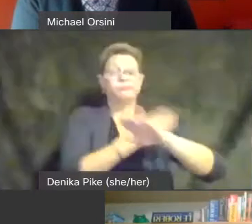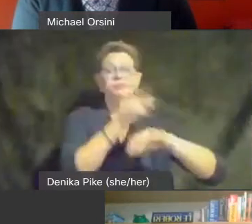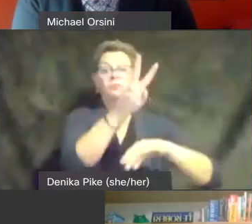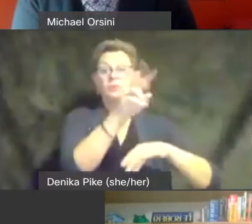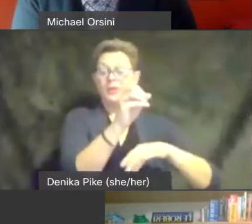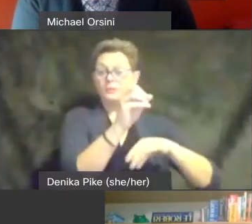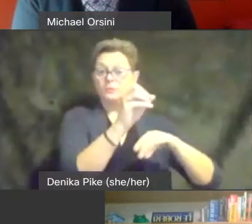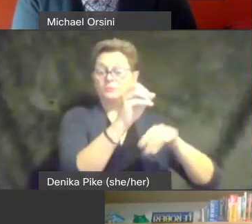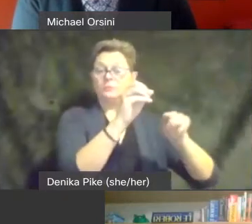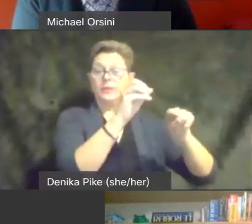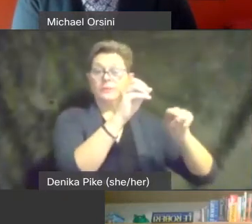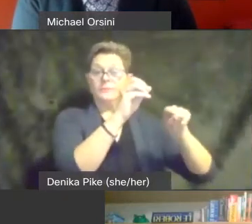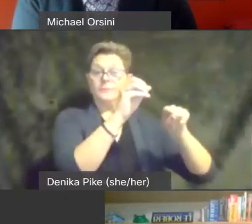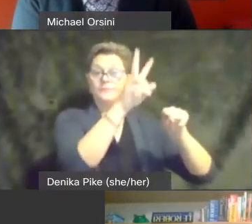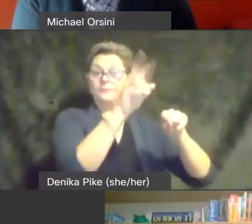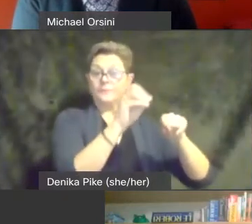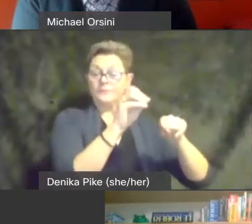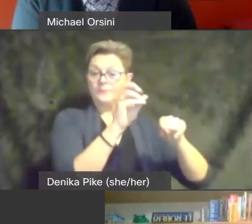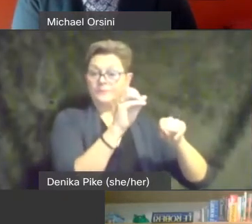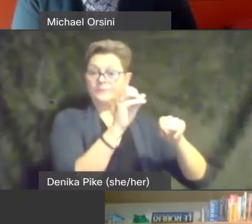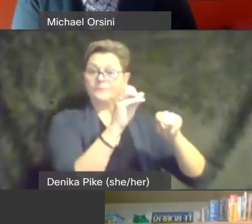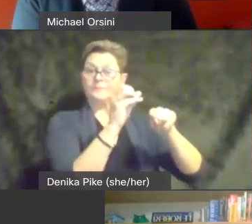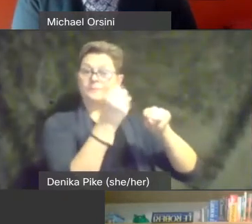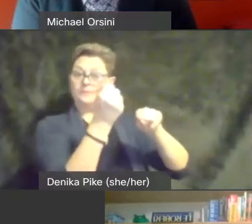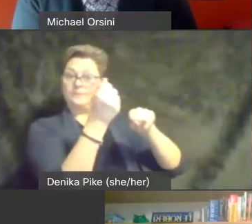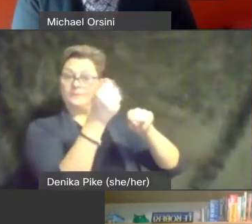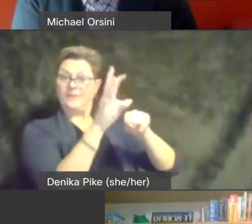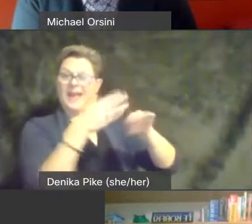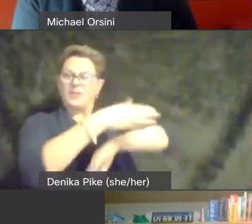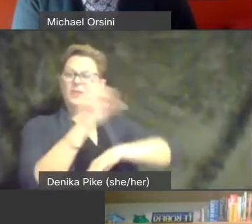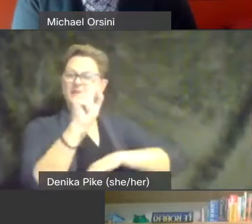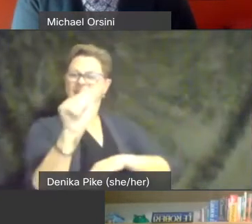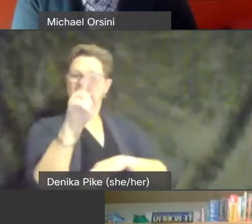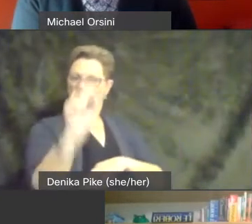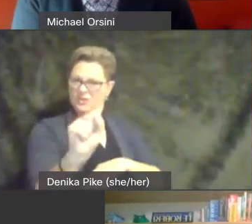Which are meant to sort of, like, provide the framework on the infrastructure for this detection and response.